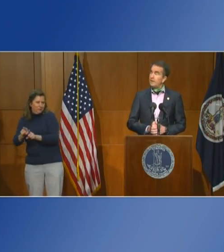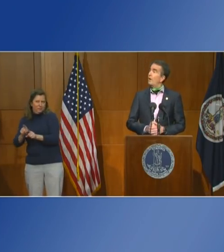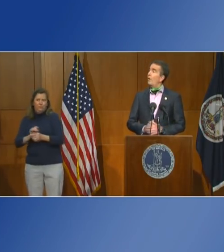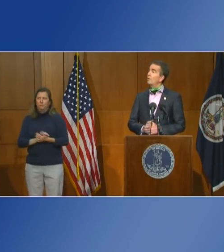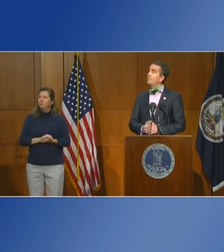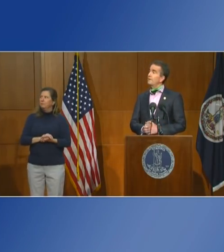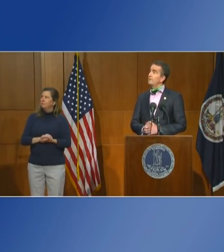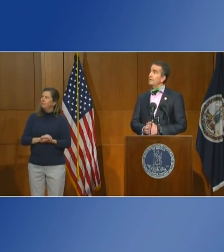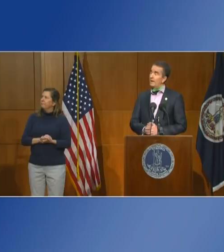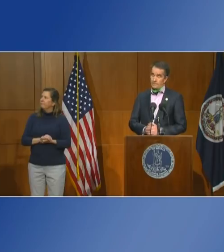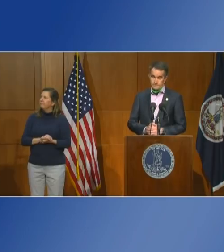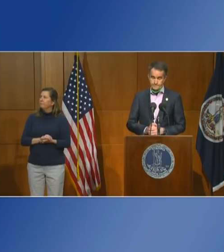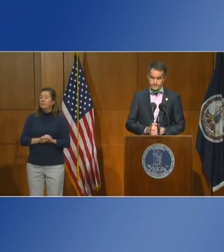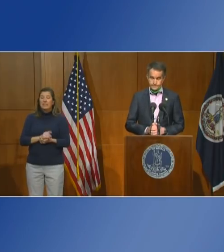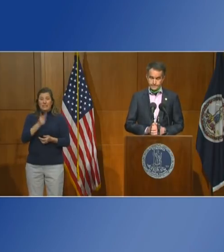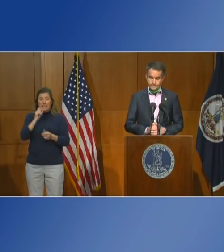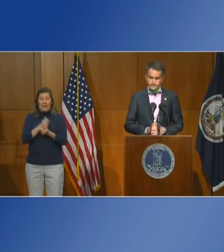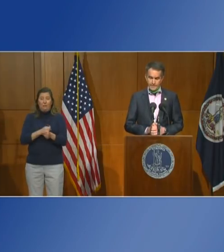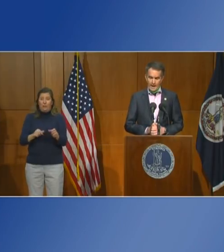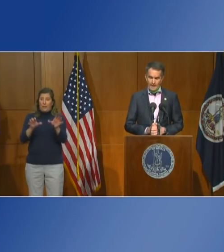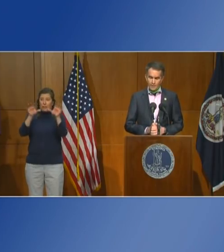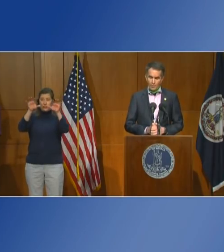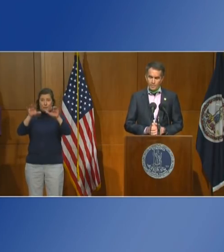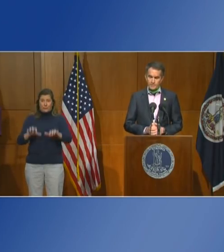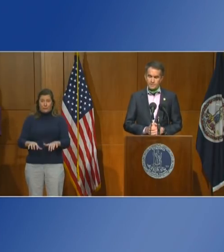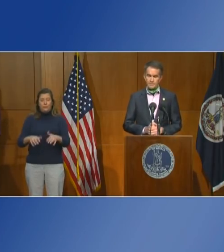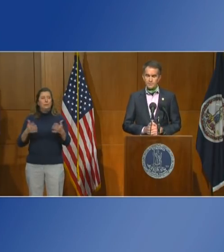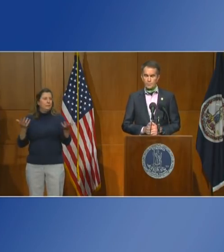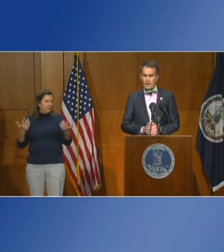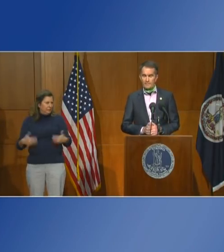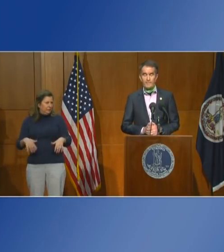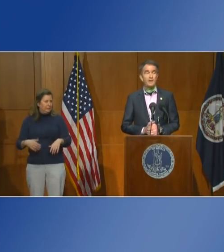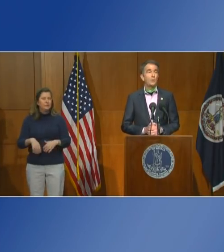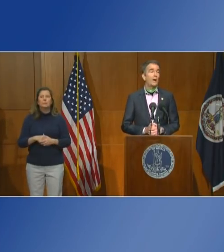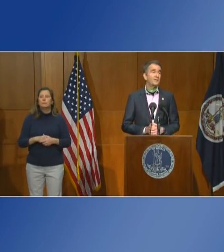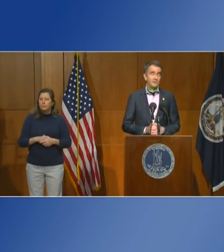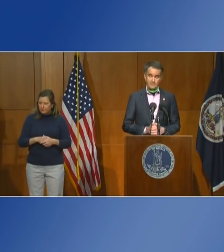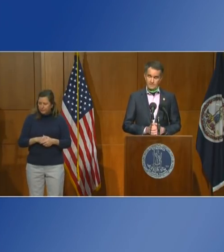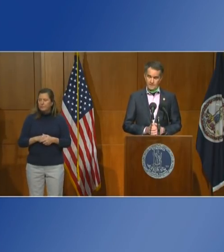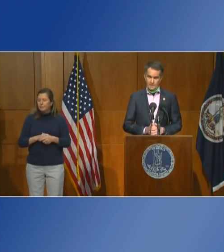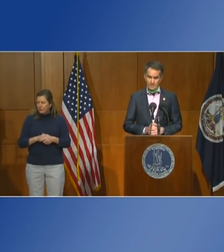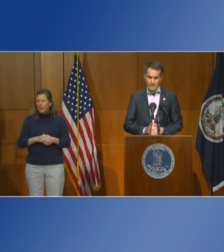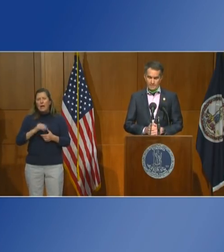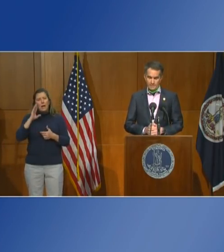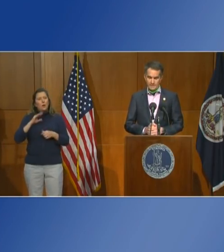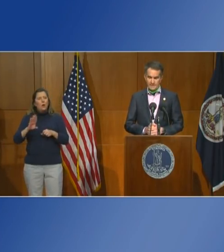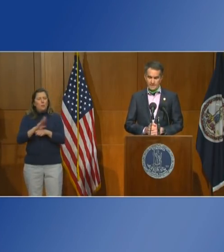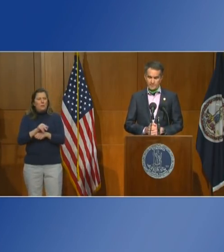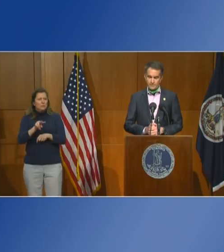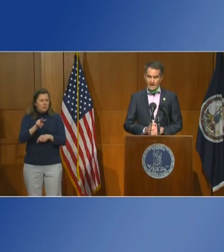PUBLIC TO PROTECT OURSELVES AND ESPECIALLY ELDERS. HERE YOU CAN